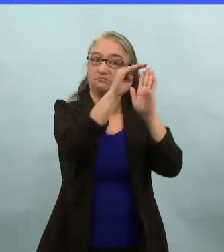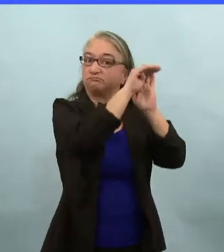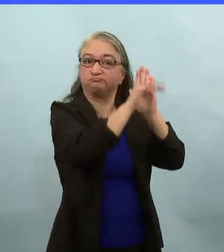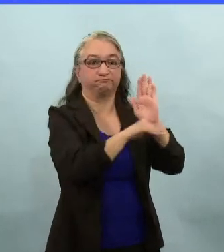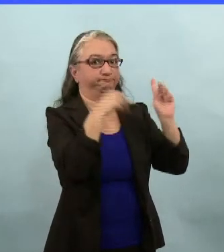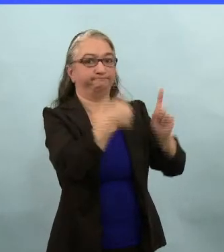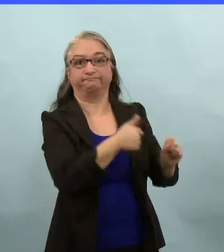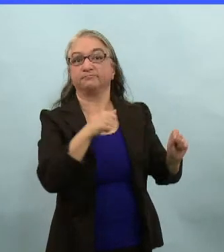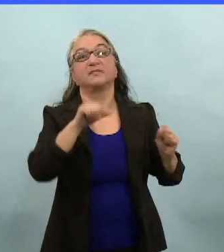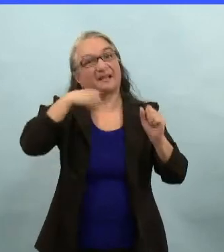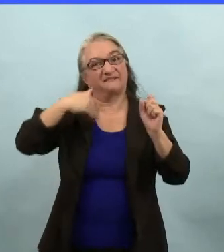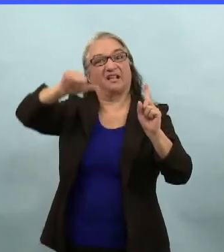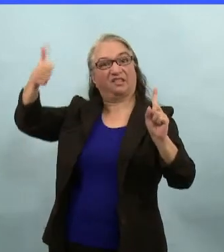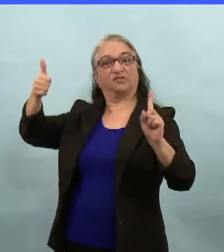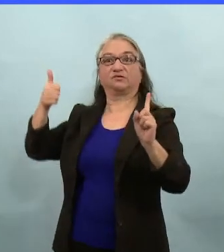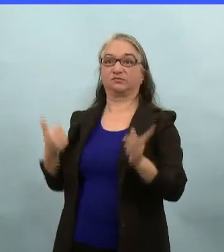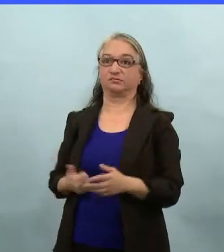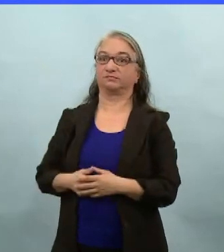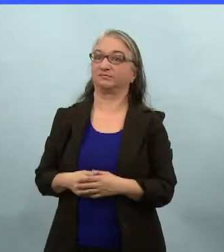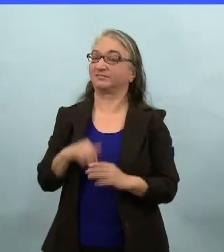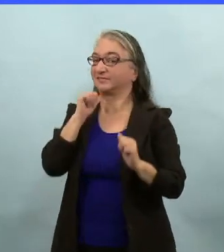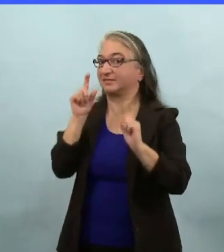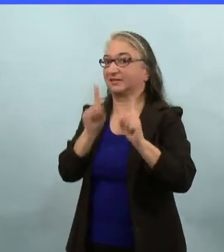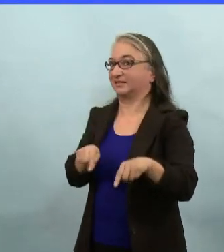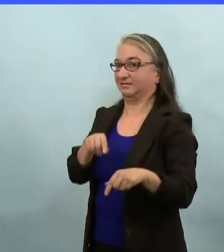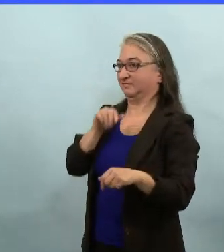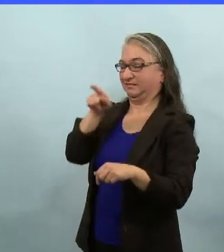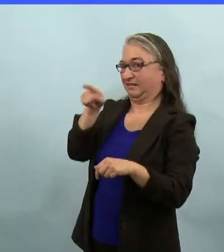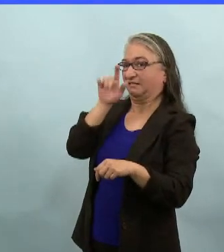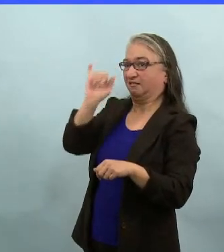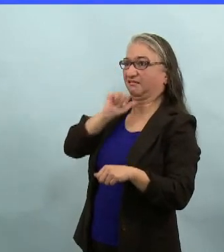i think i have answered the question well did public health recommend more stringent